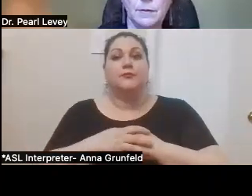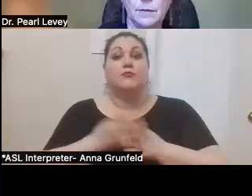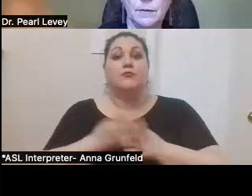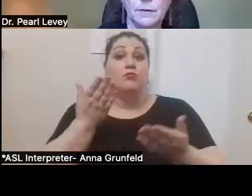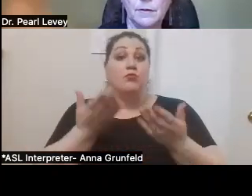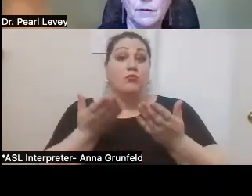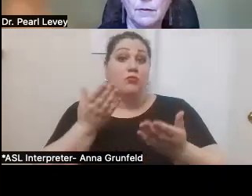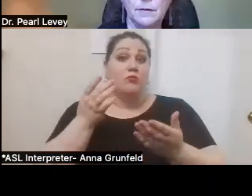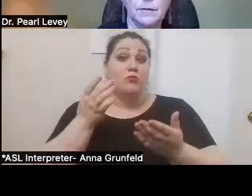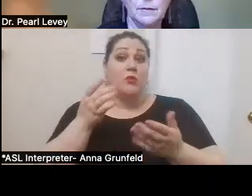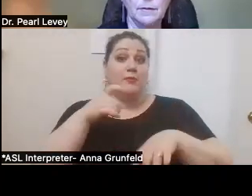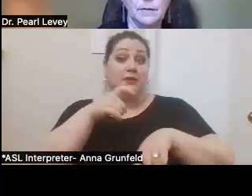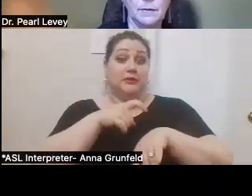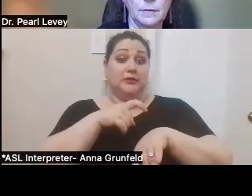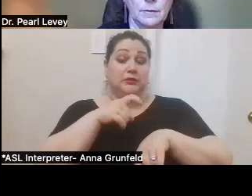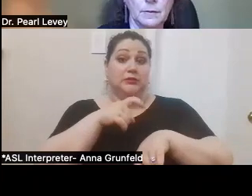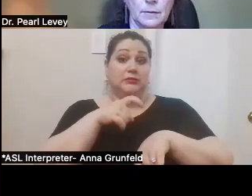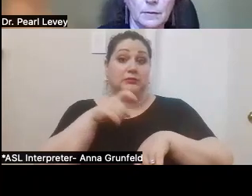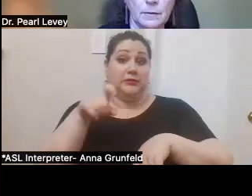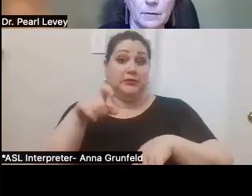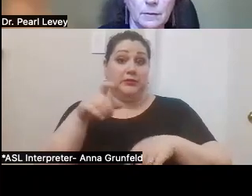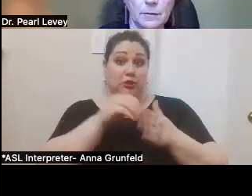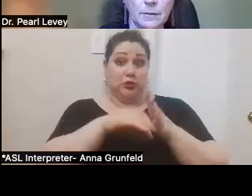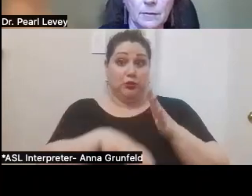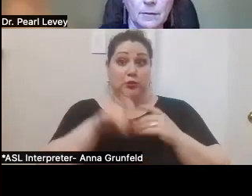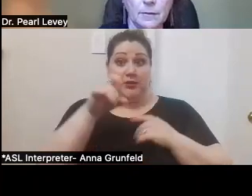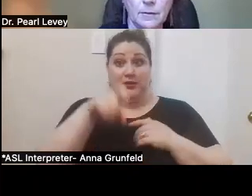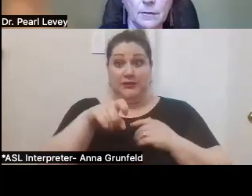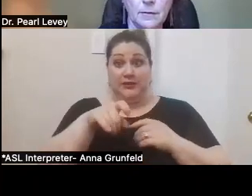treatment to work on strategies obtained and adaptive technology to train on it.